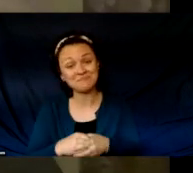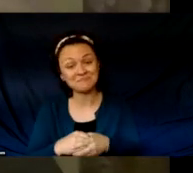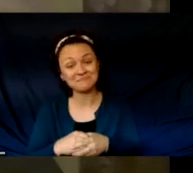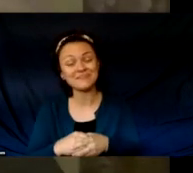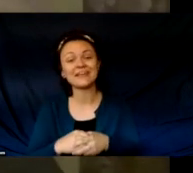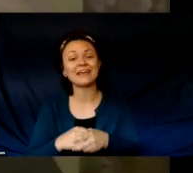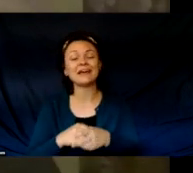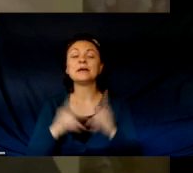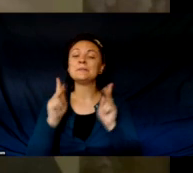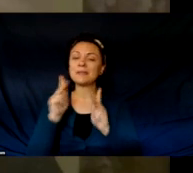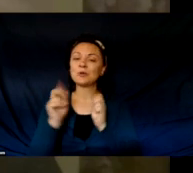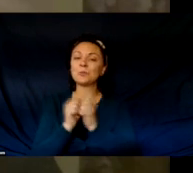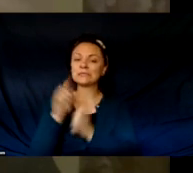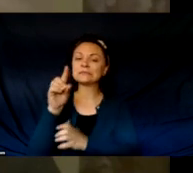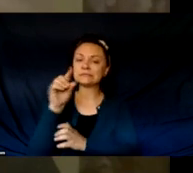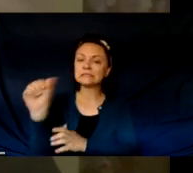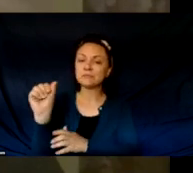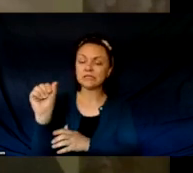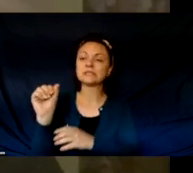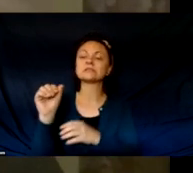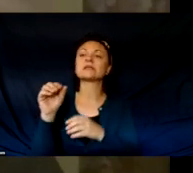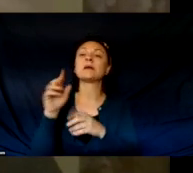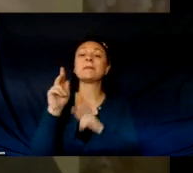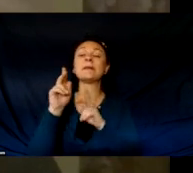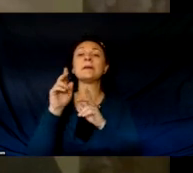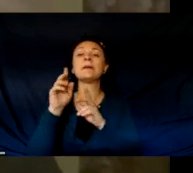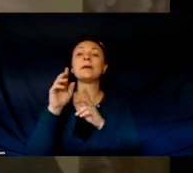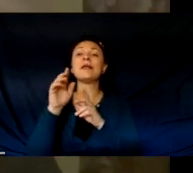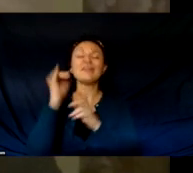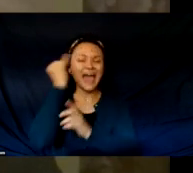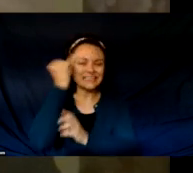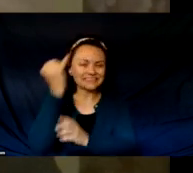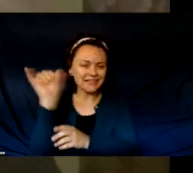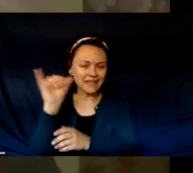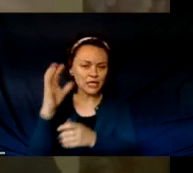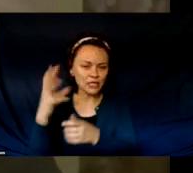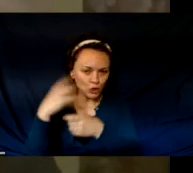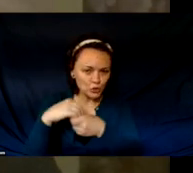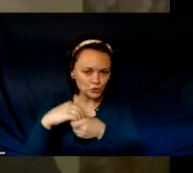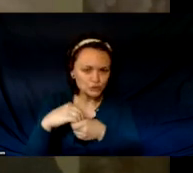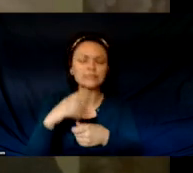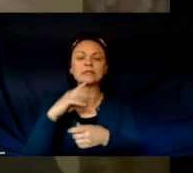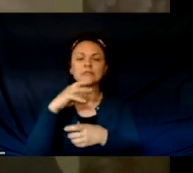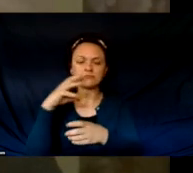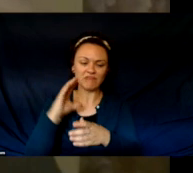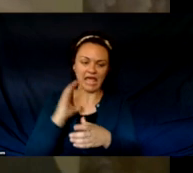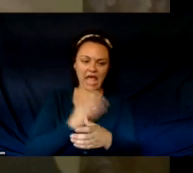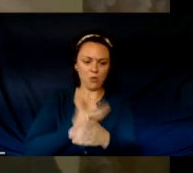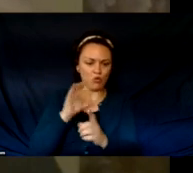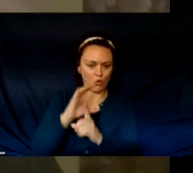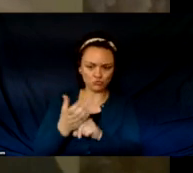concepts like inclusion have been around in our culture and our communities for decades